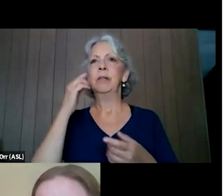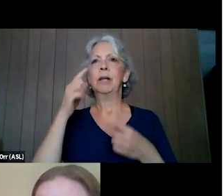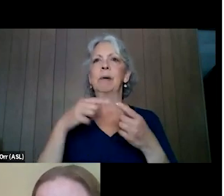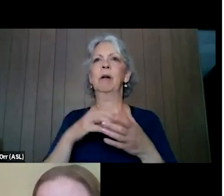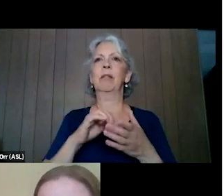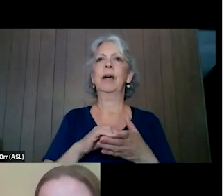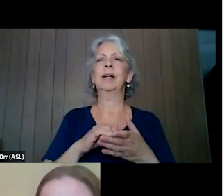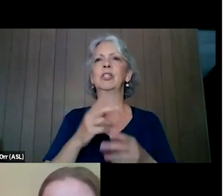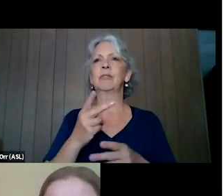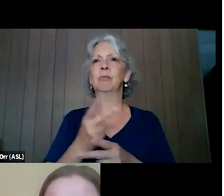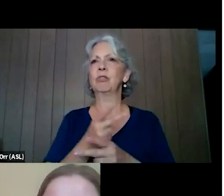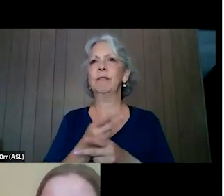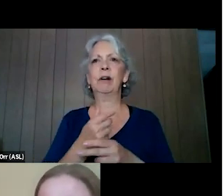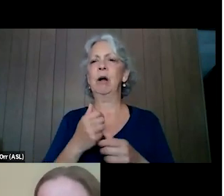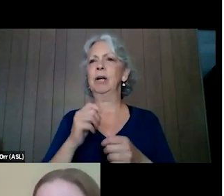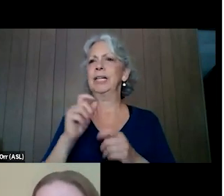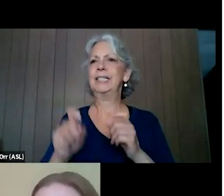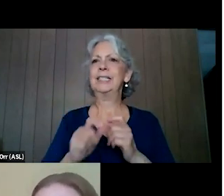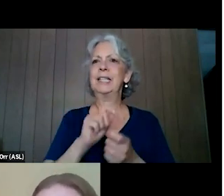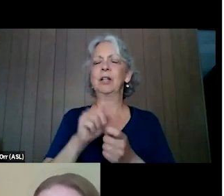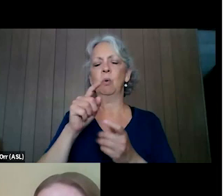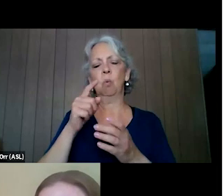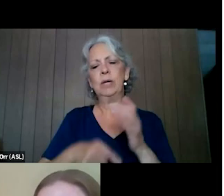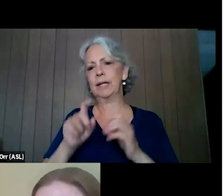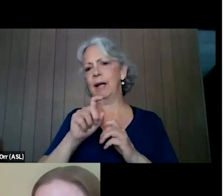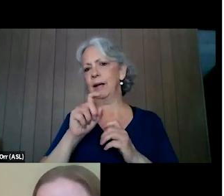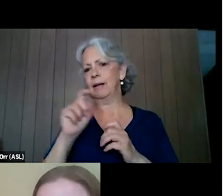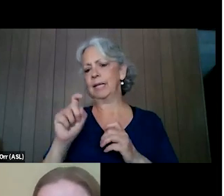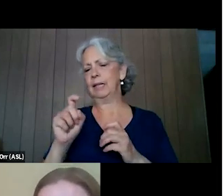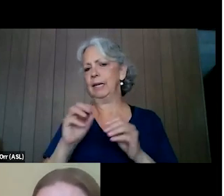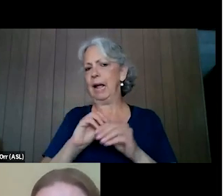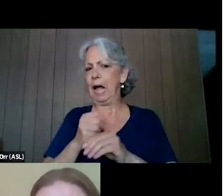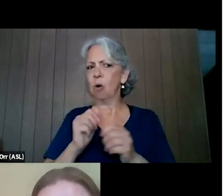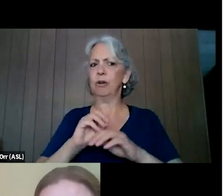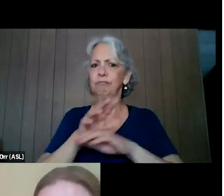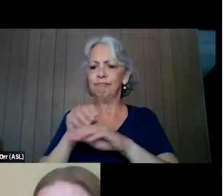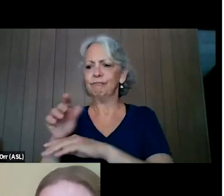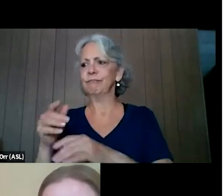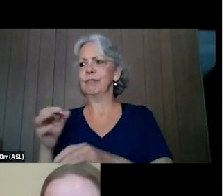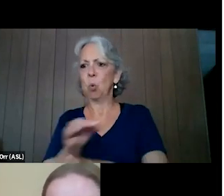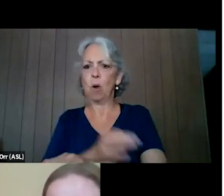what exactly is going on with the xylazine. So this begs that call to action for all of you hopefully out here in the webinar crowd